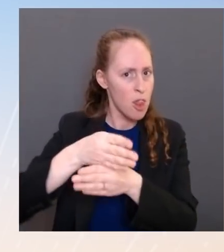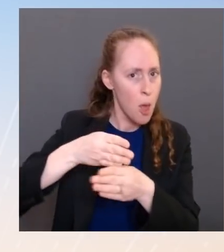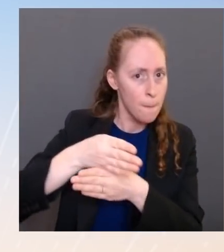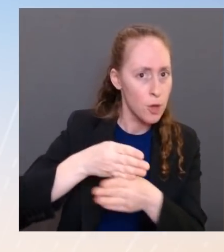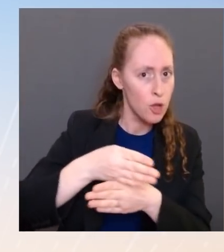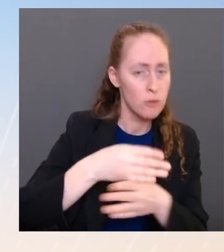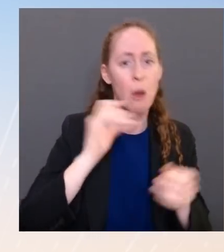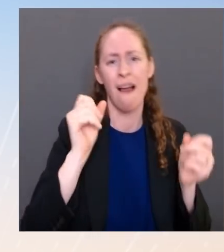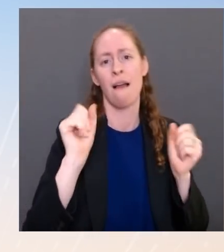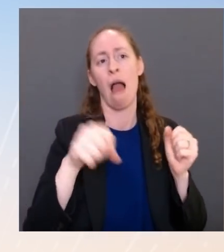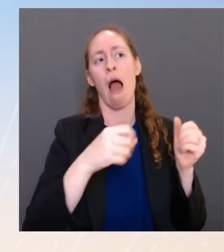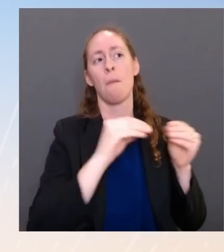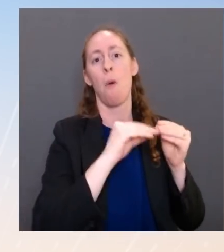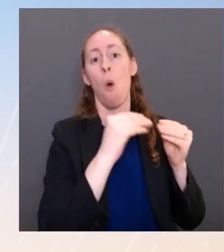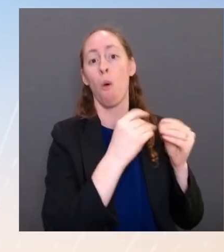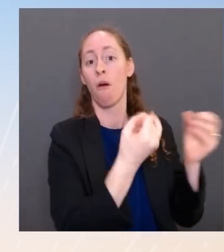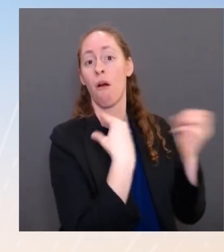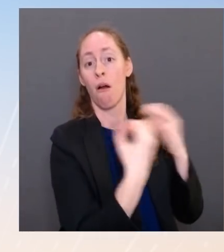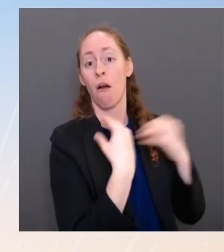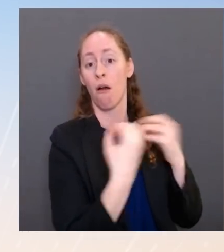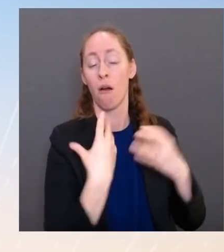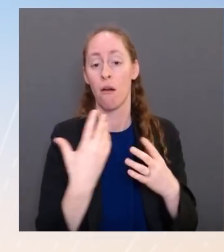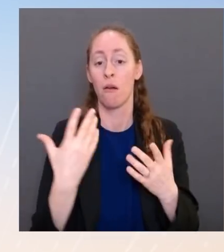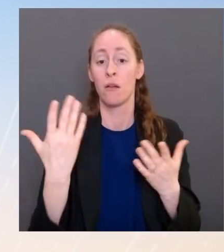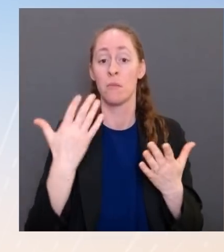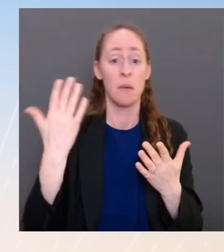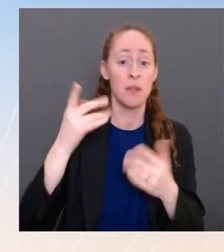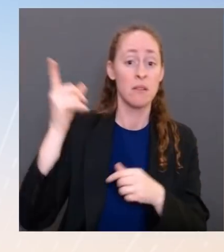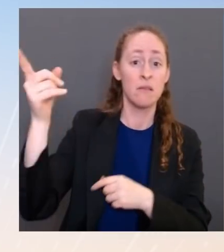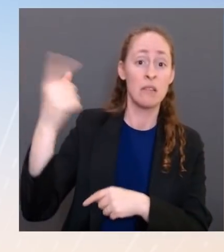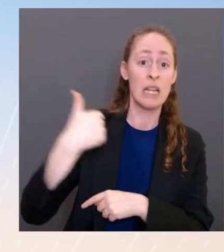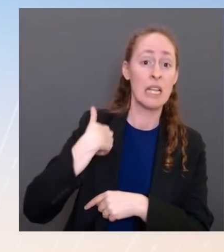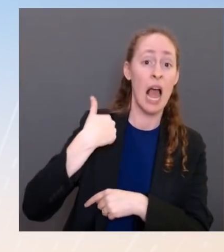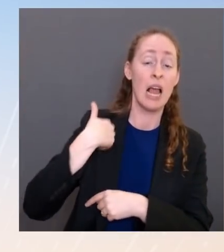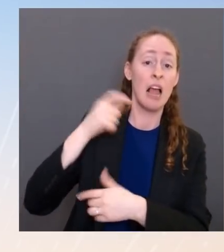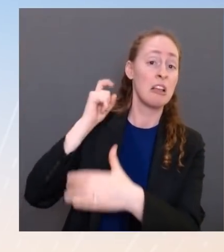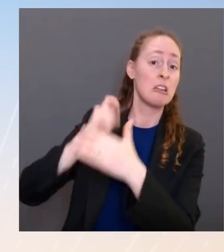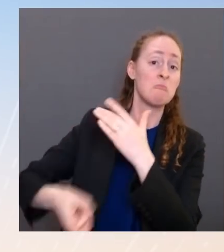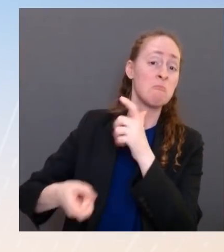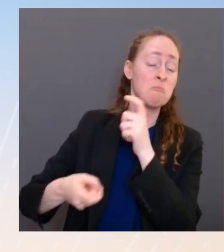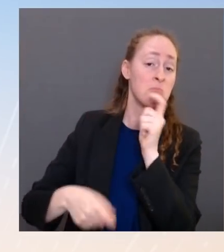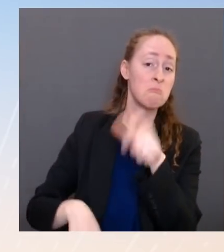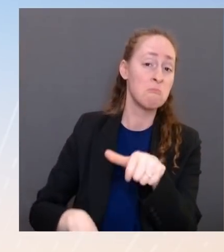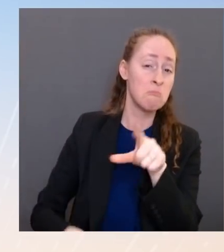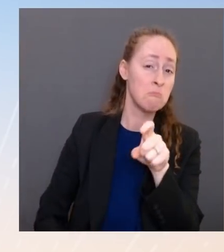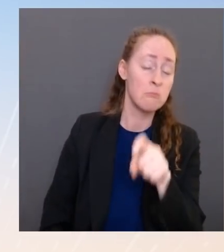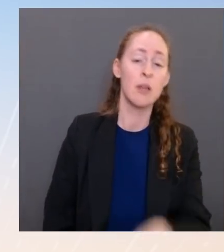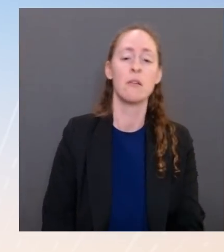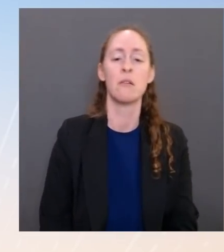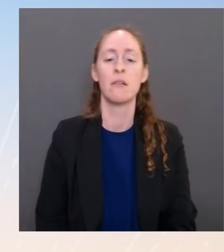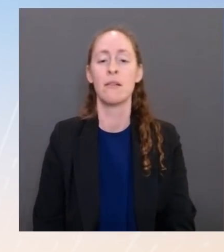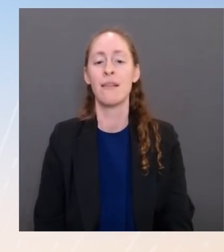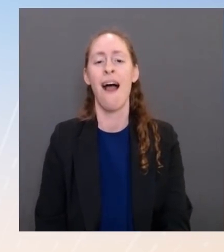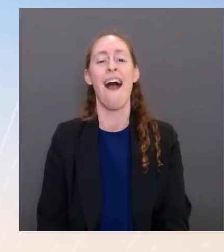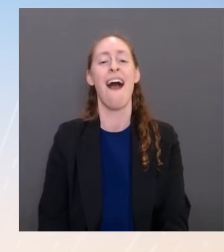I don't have anything to predict in terms of tariffs on Canadian lumber. I will say that, obviously,